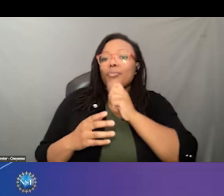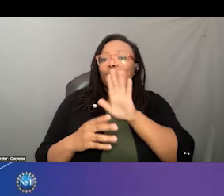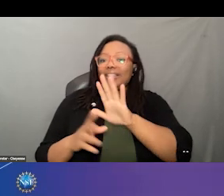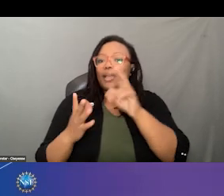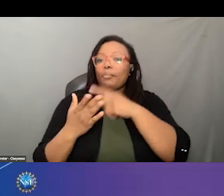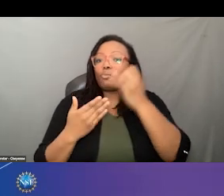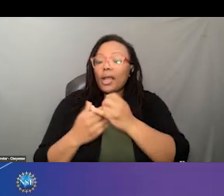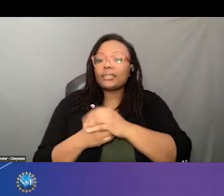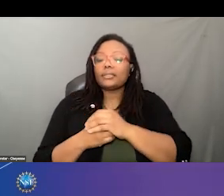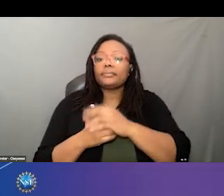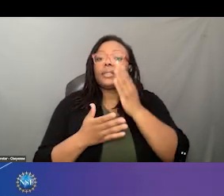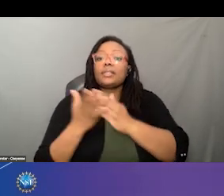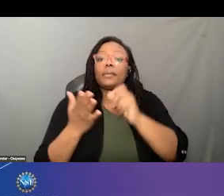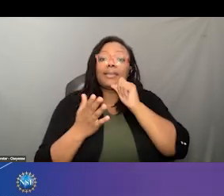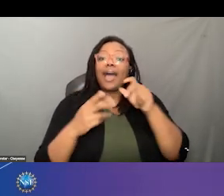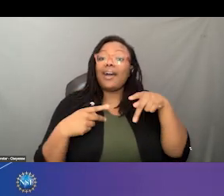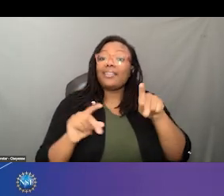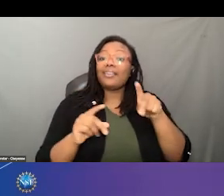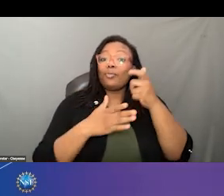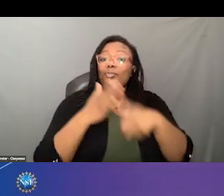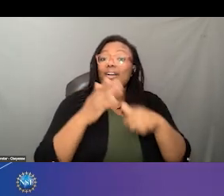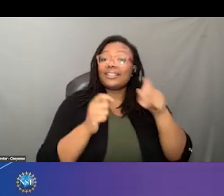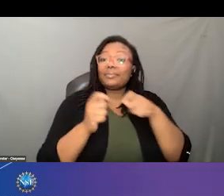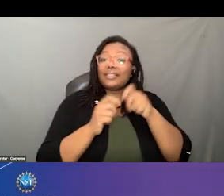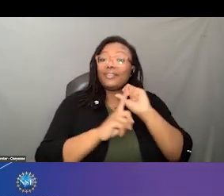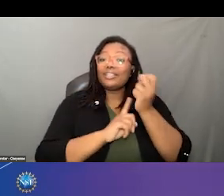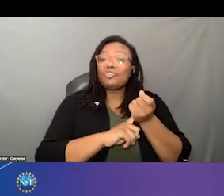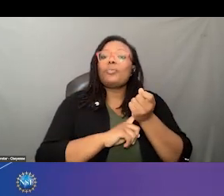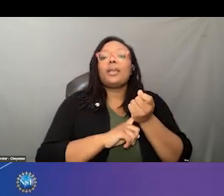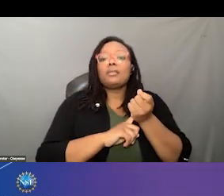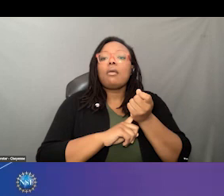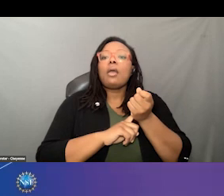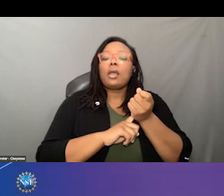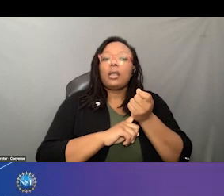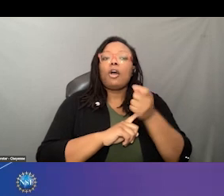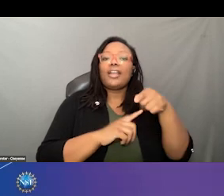Some unallowable costs that are allowed in certain circumstances are also in this slide.